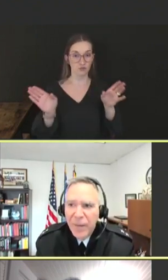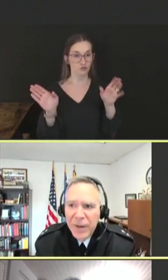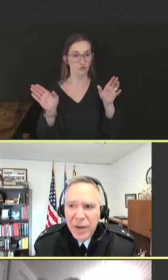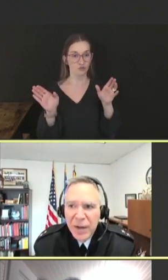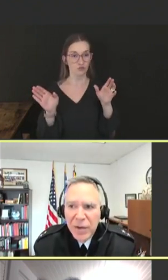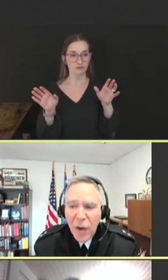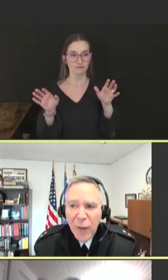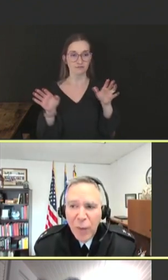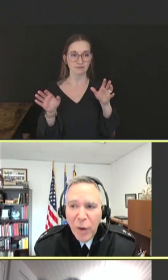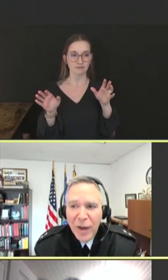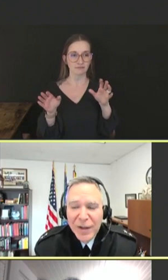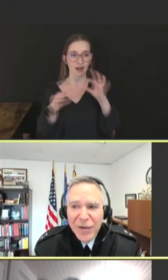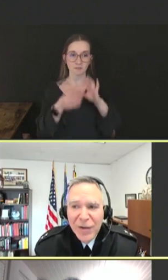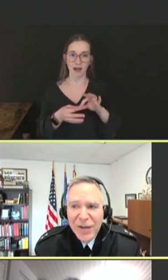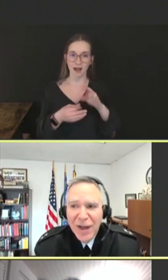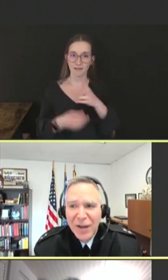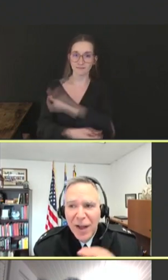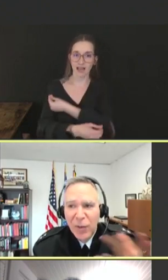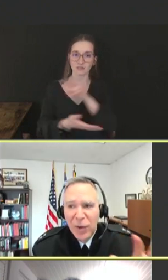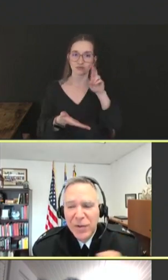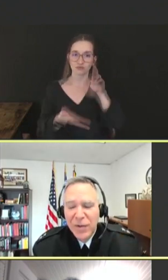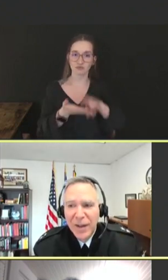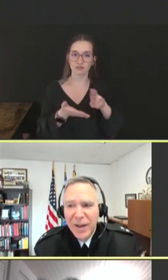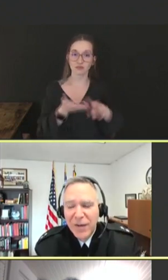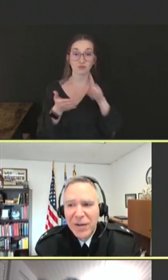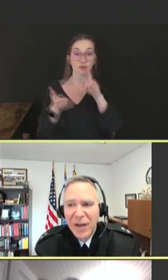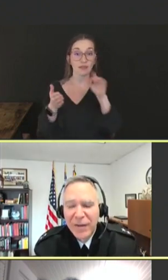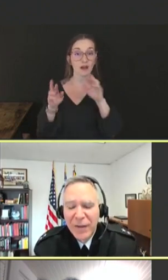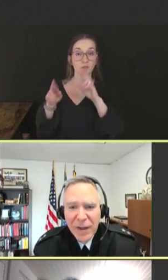it's a long report, and so there are not a lot of words -- and covers a lot of area.